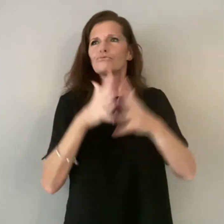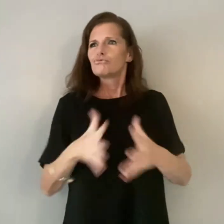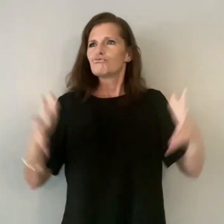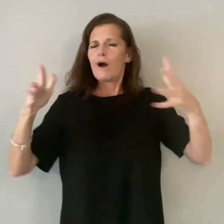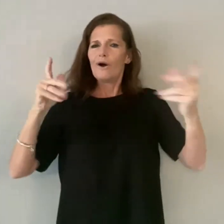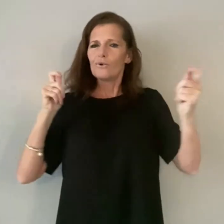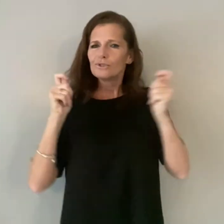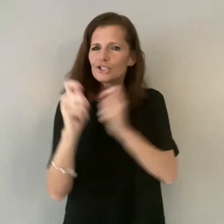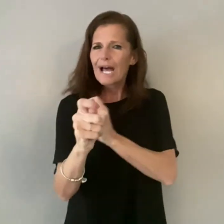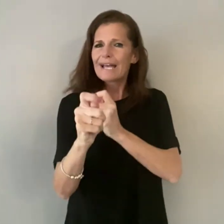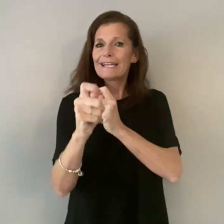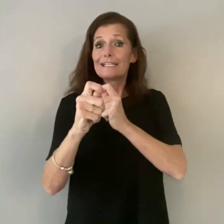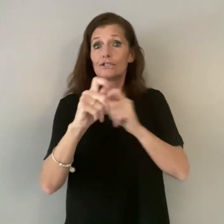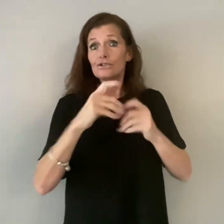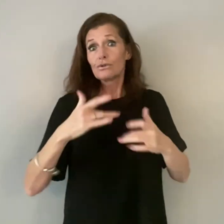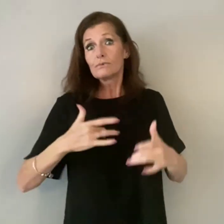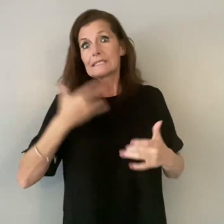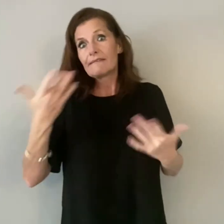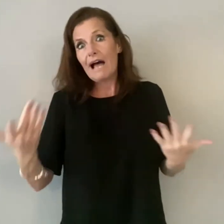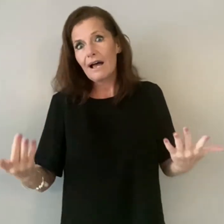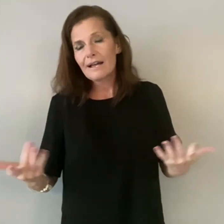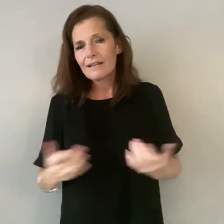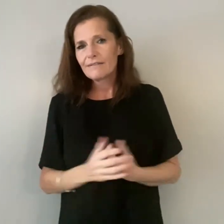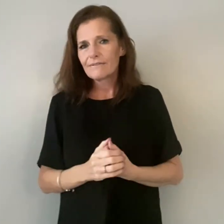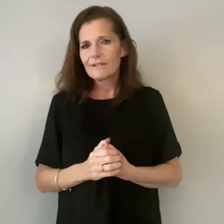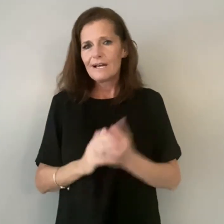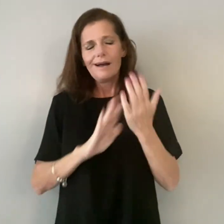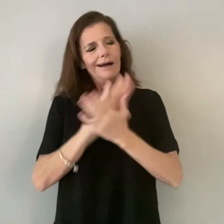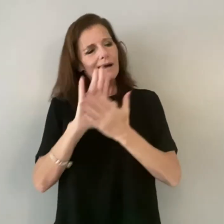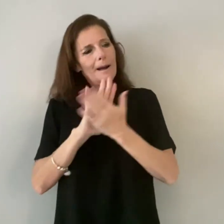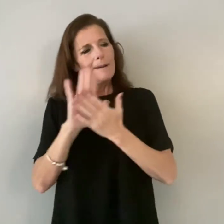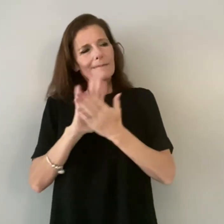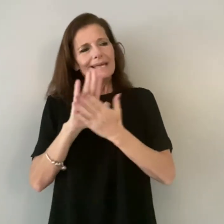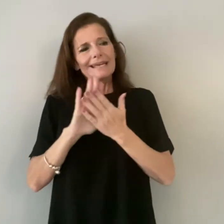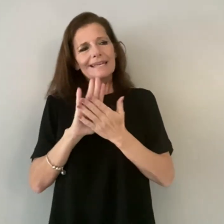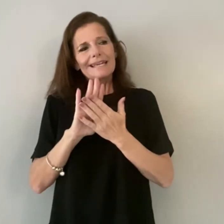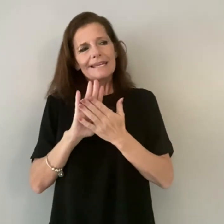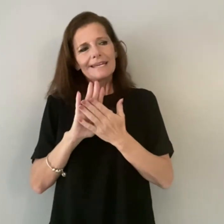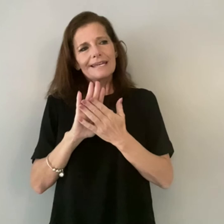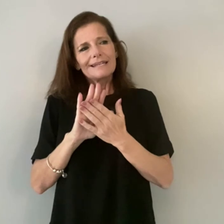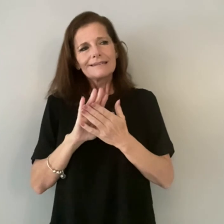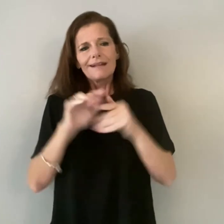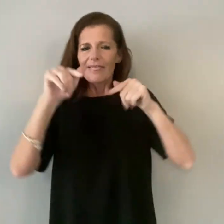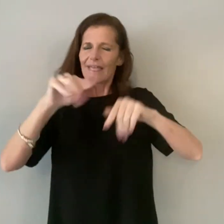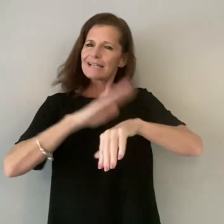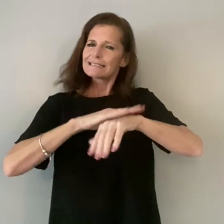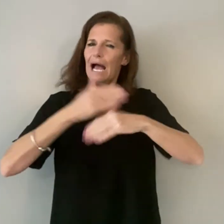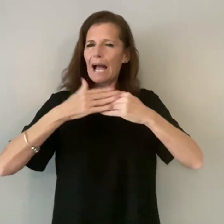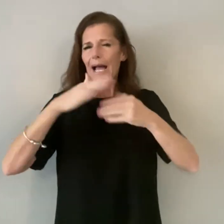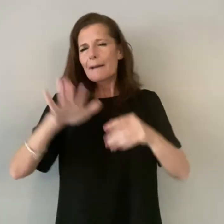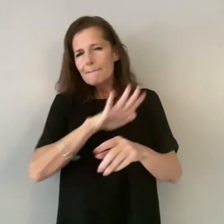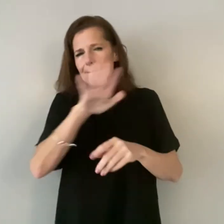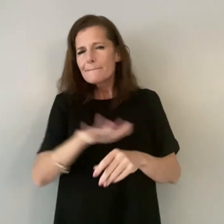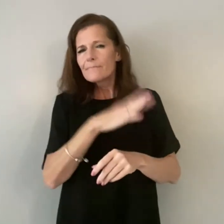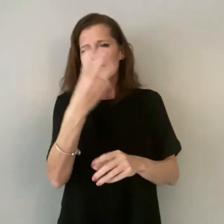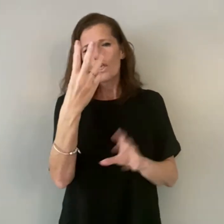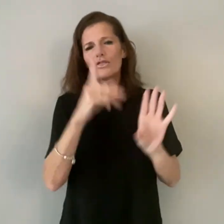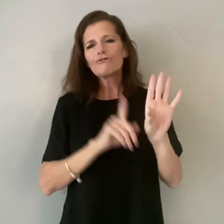helping it grow, helping it survive in the current context. So I think there's a lot to be said for that sort of timeline that around three years.